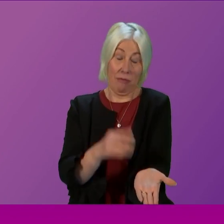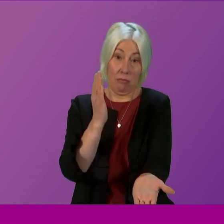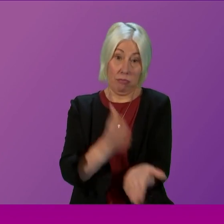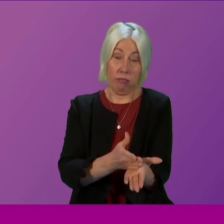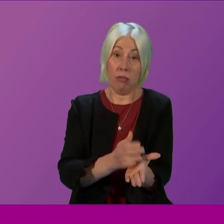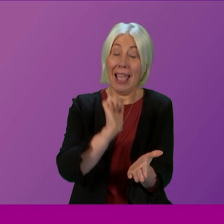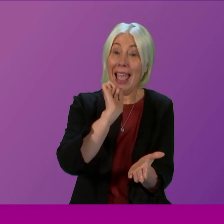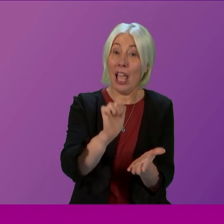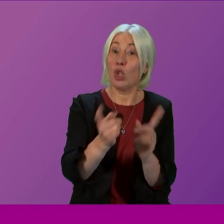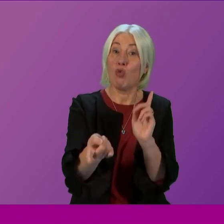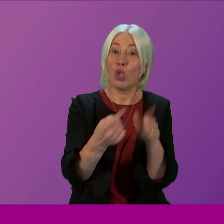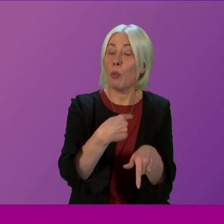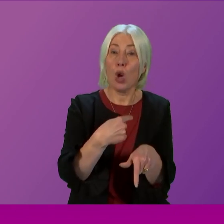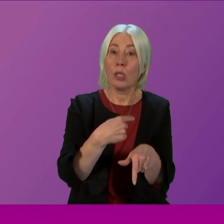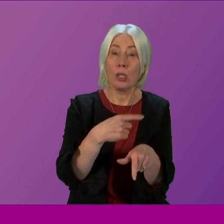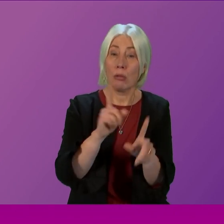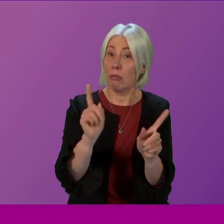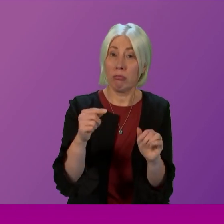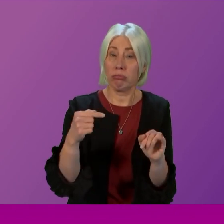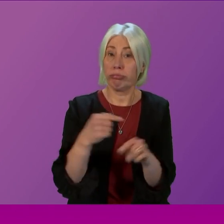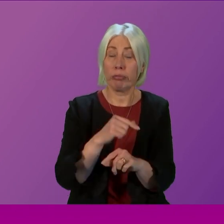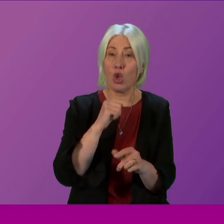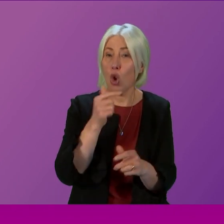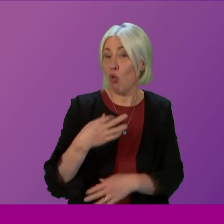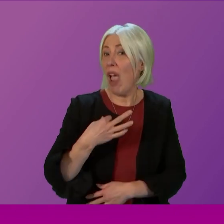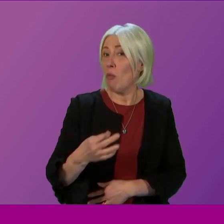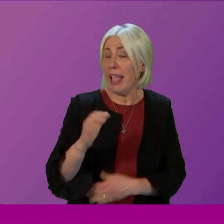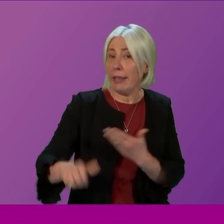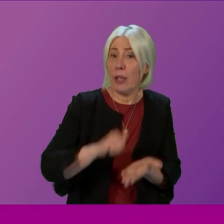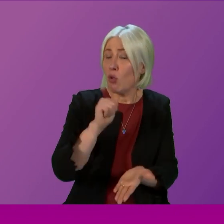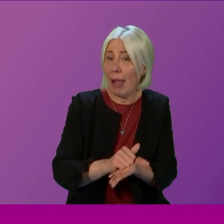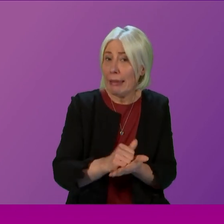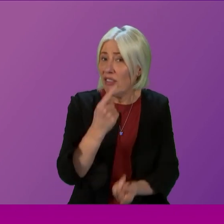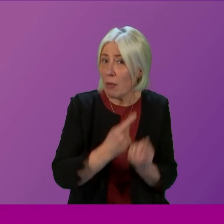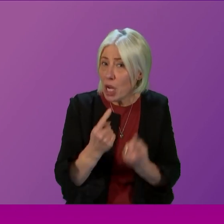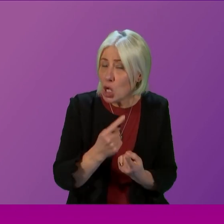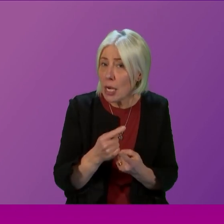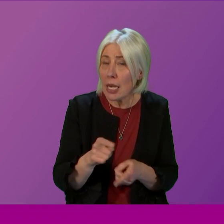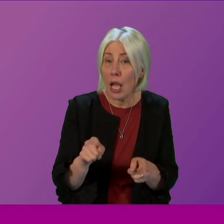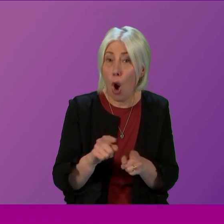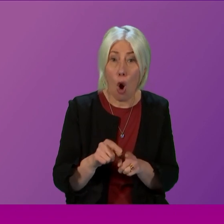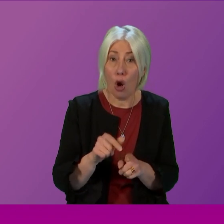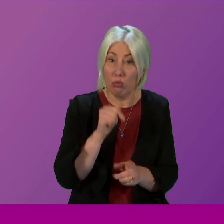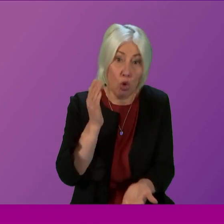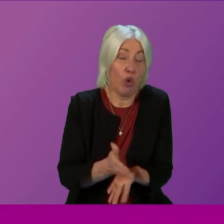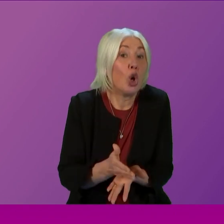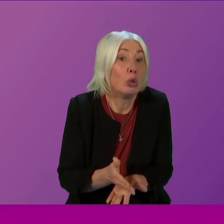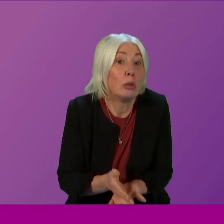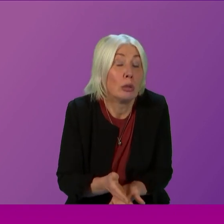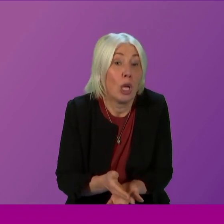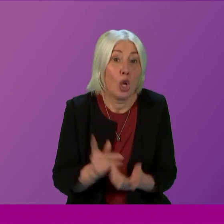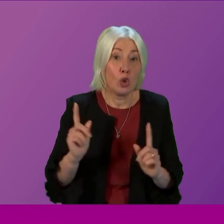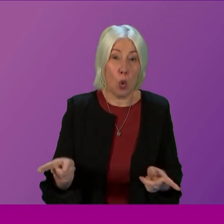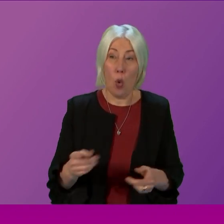at best, a misrepresentation of the facts or, worse, plainly untruthful. Therefore, I seek